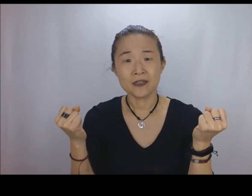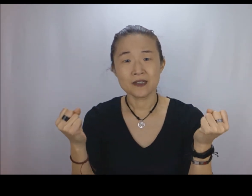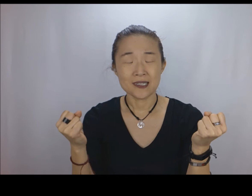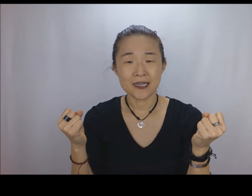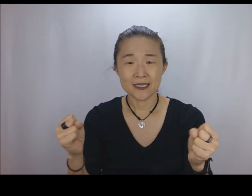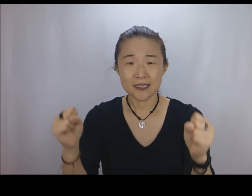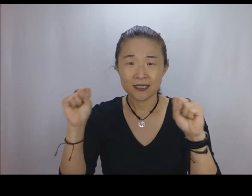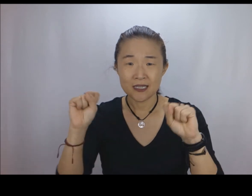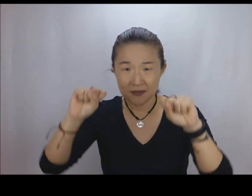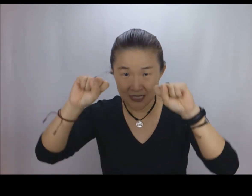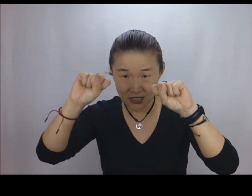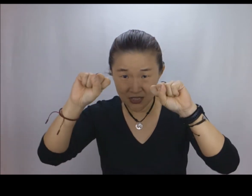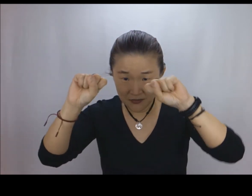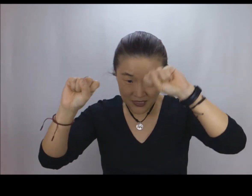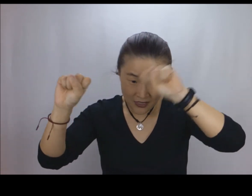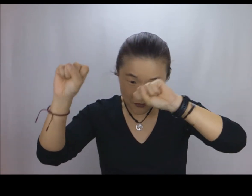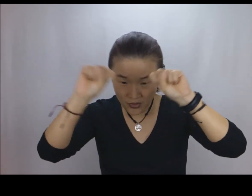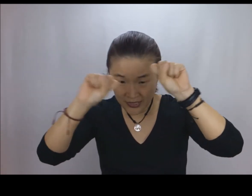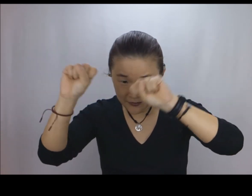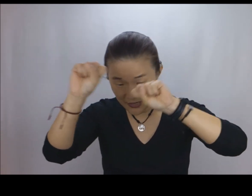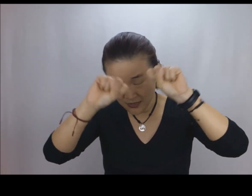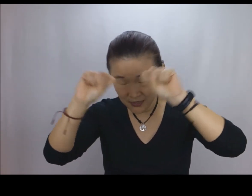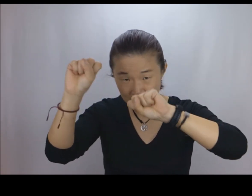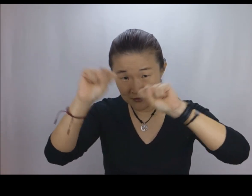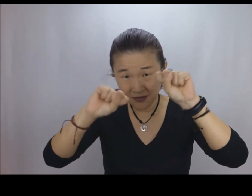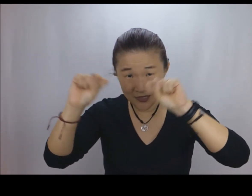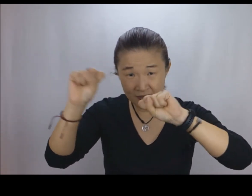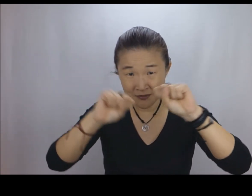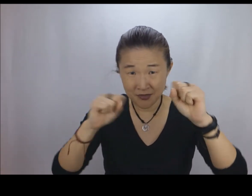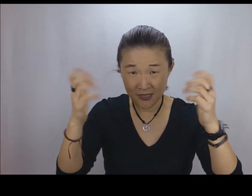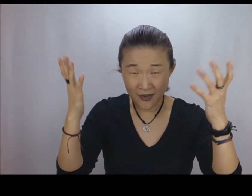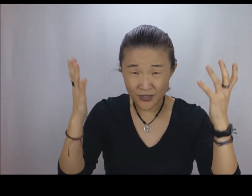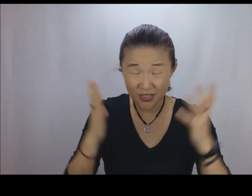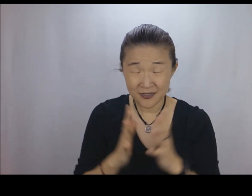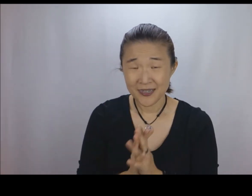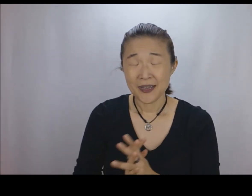It's like you're a scientist and you have test tubes and you're pouring them into your concoction